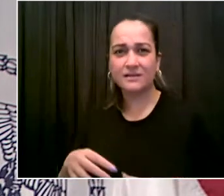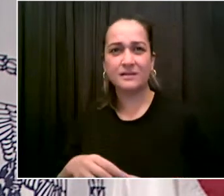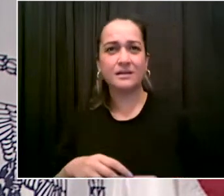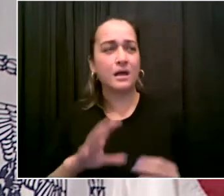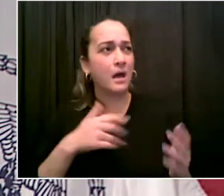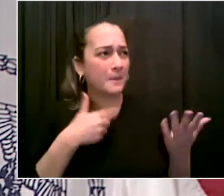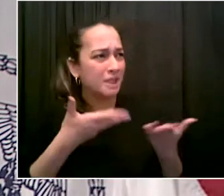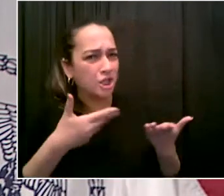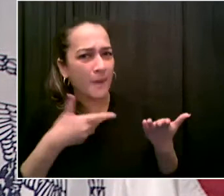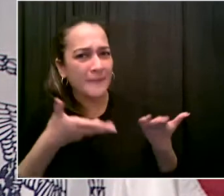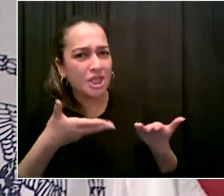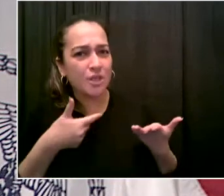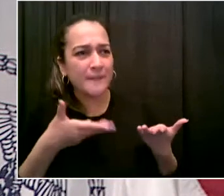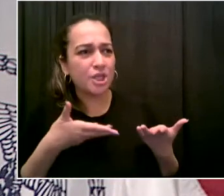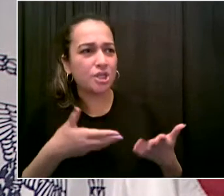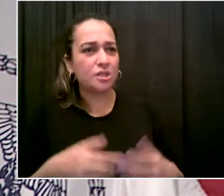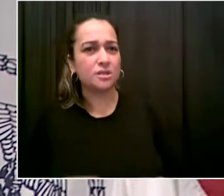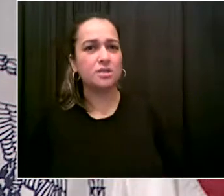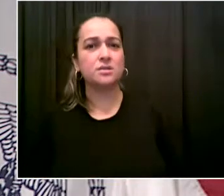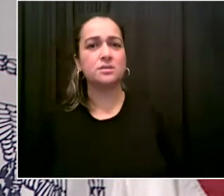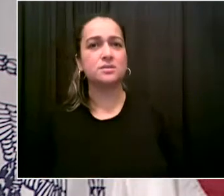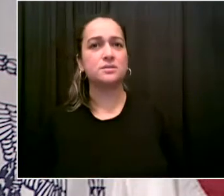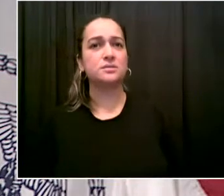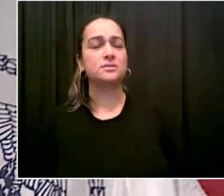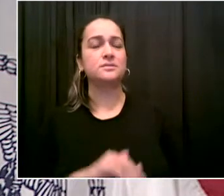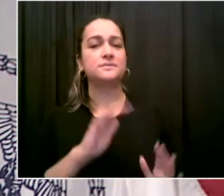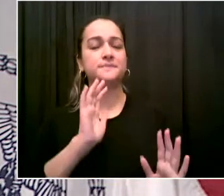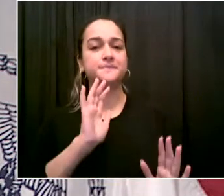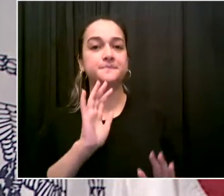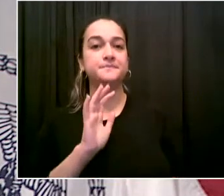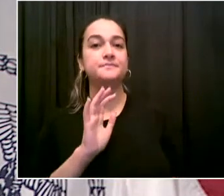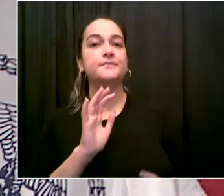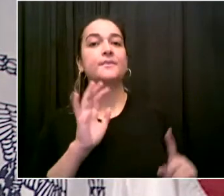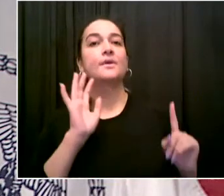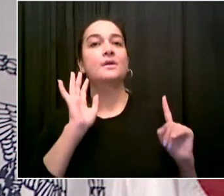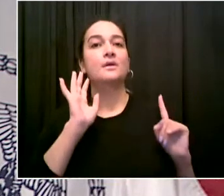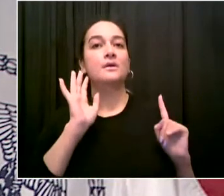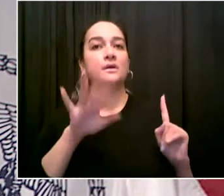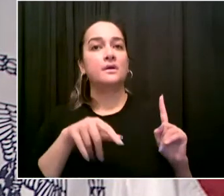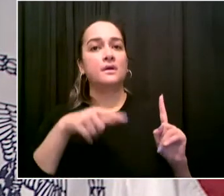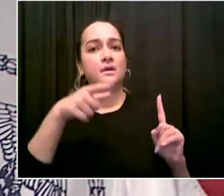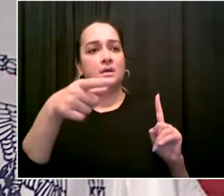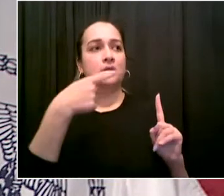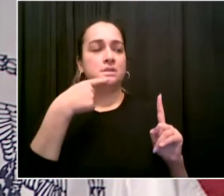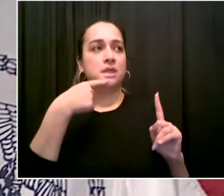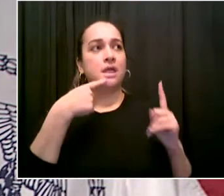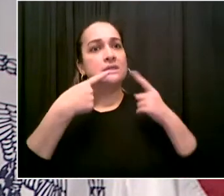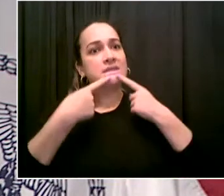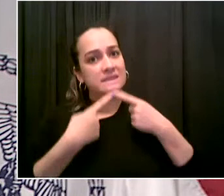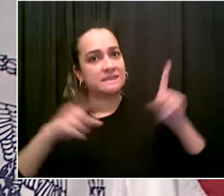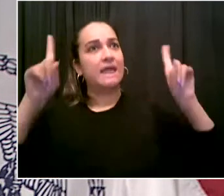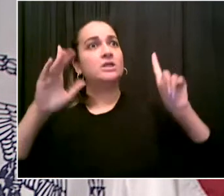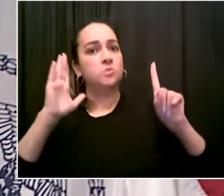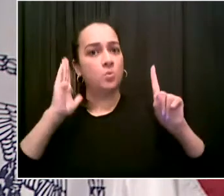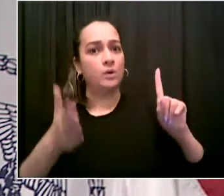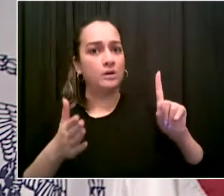ME? THERE YOU GO. Reporter: JUST A OFLLOW-